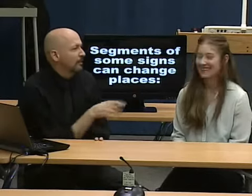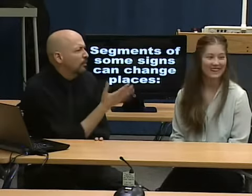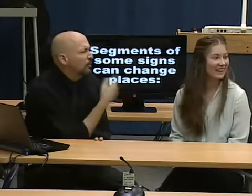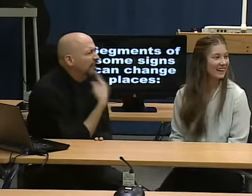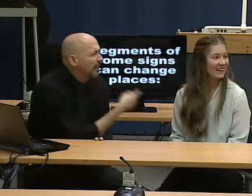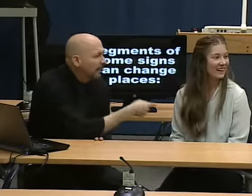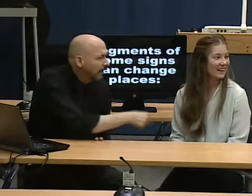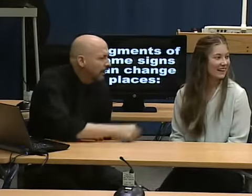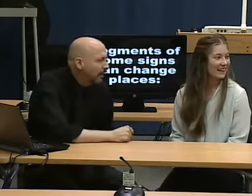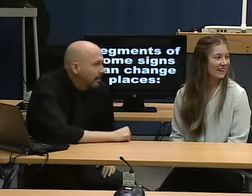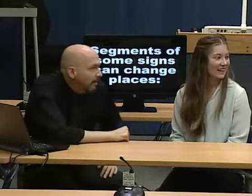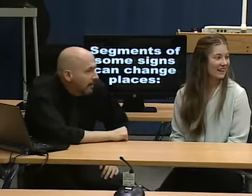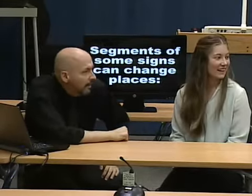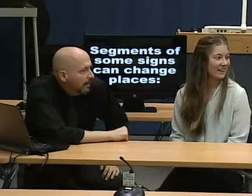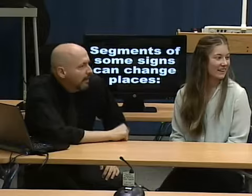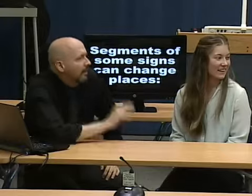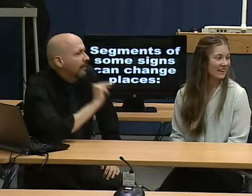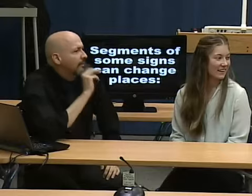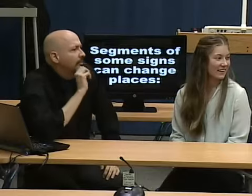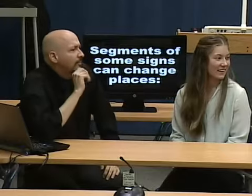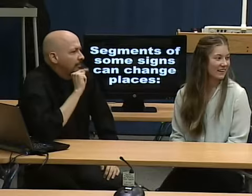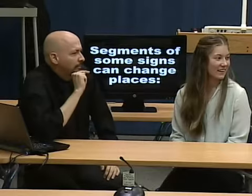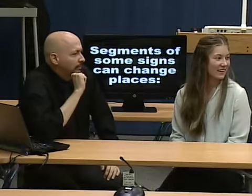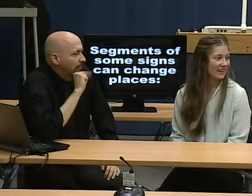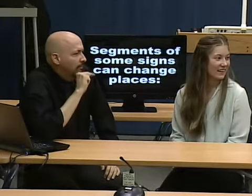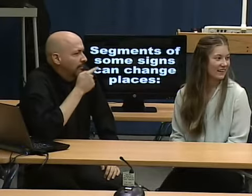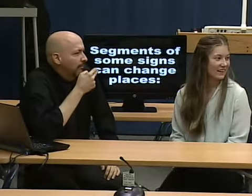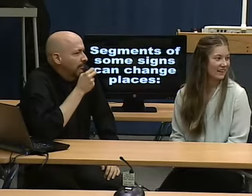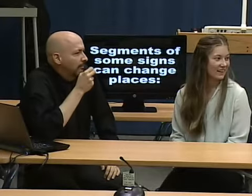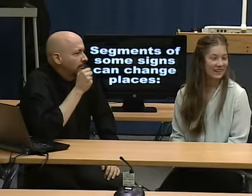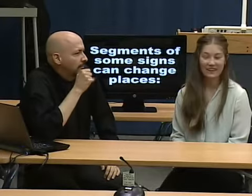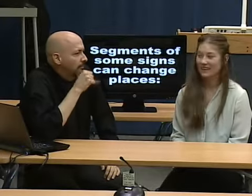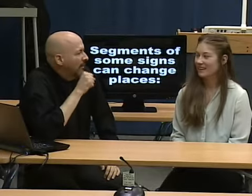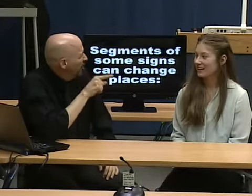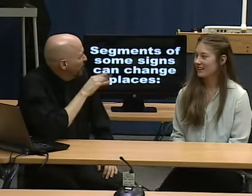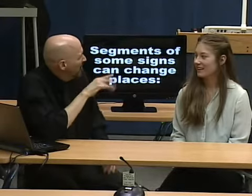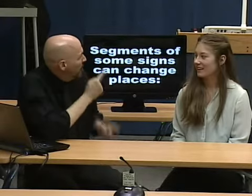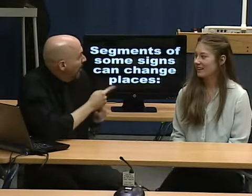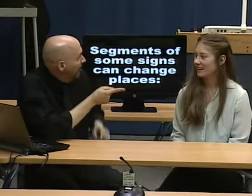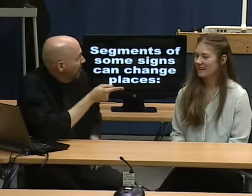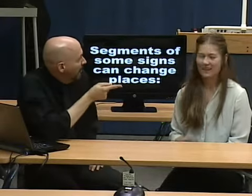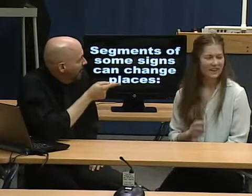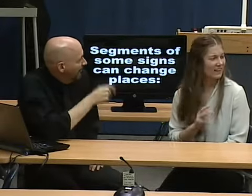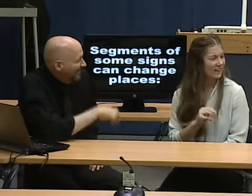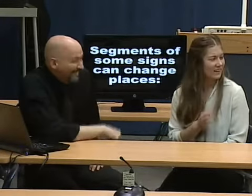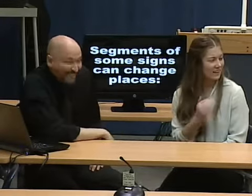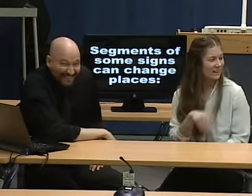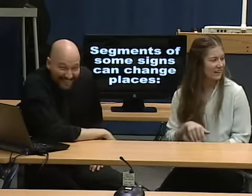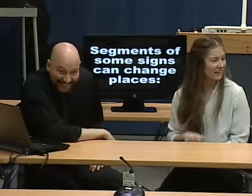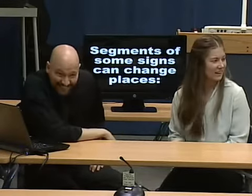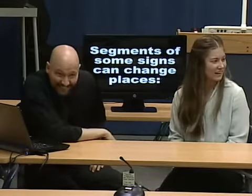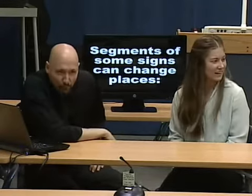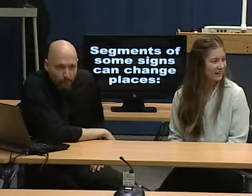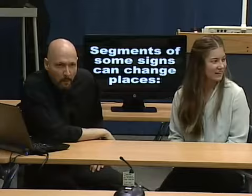What'd she say? "M-E-T-A-T-H-E-S-I-S." Did they spell it right? Spell it again.